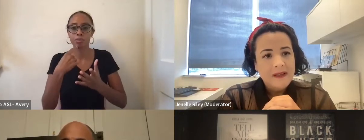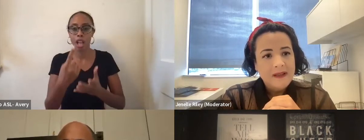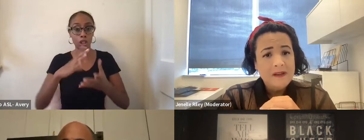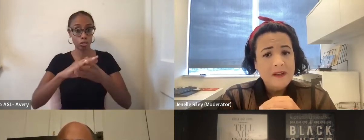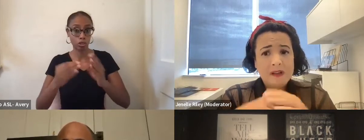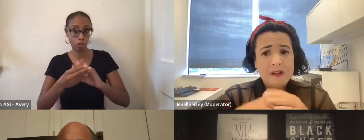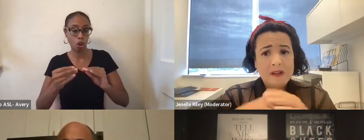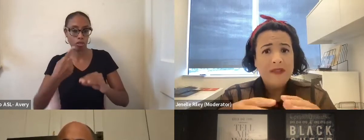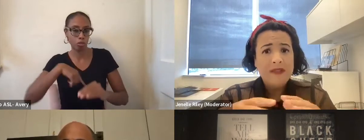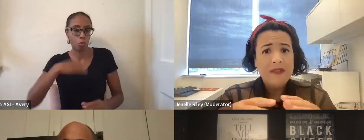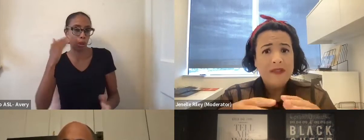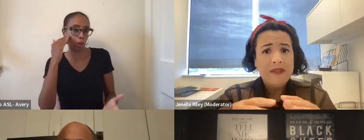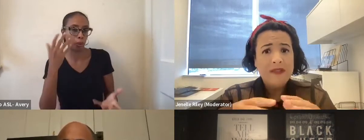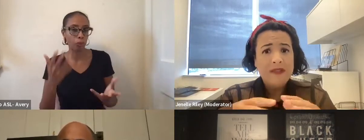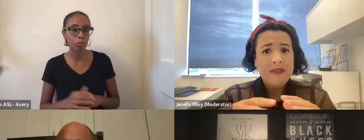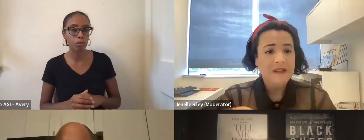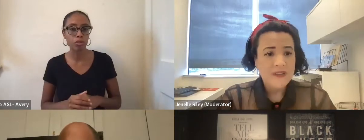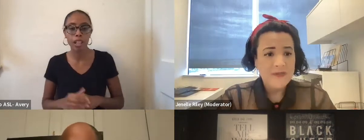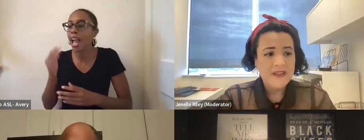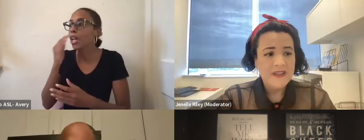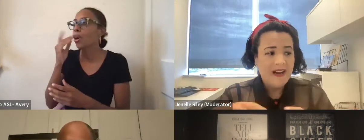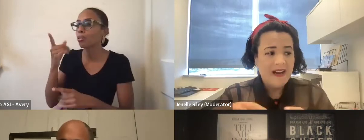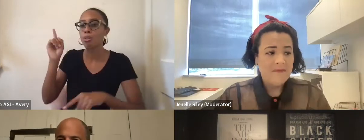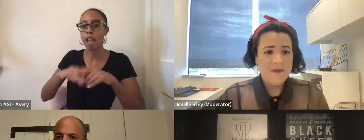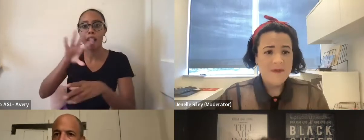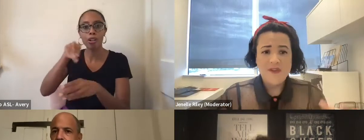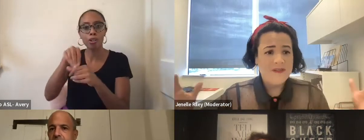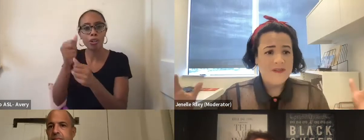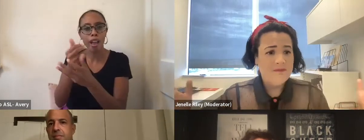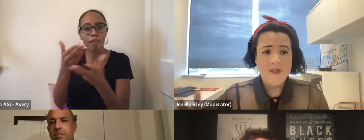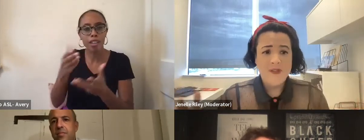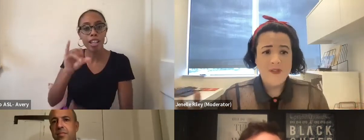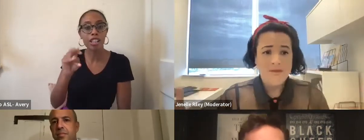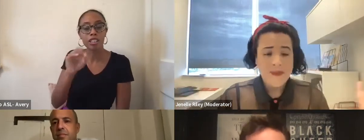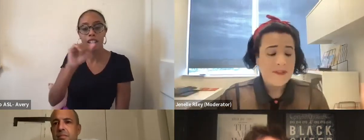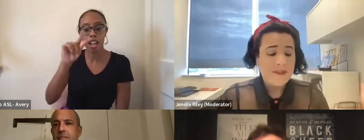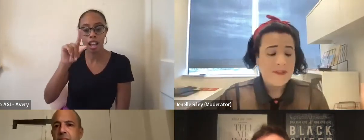And knowing you can't include everything because you have to be particular and maybe some things don't lend themselves to the story.